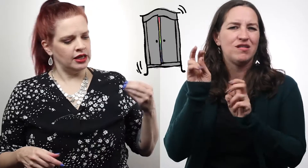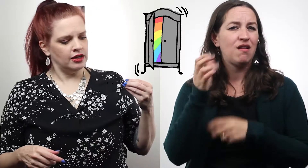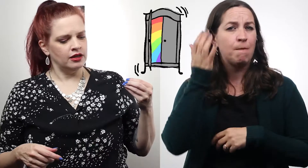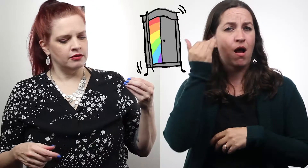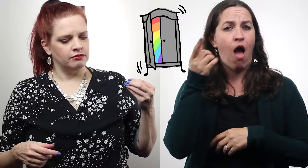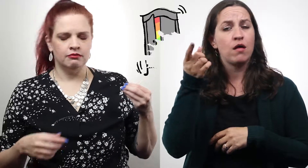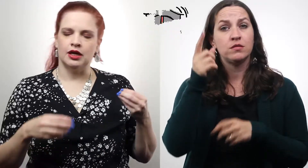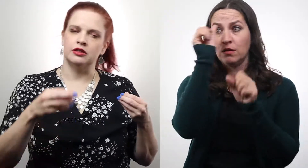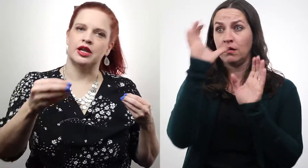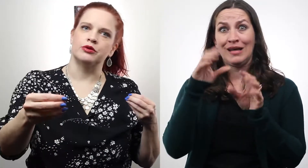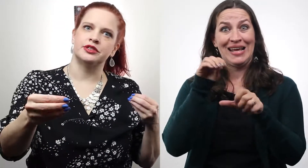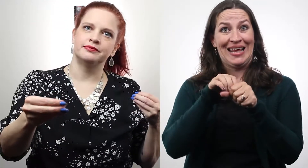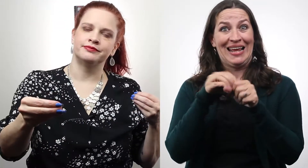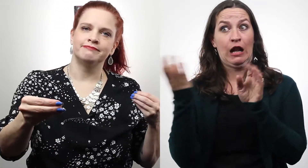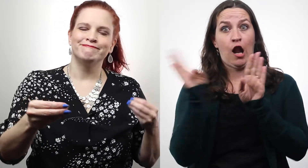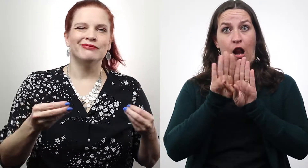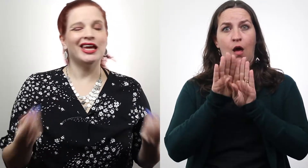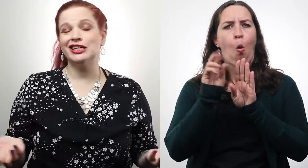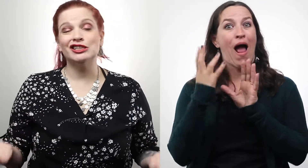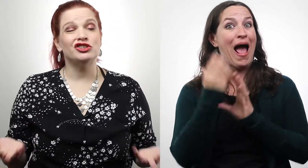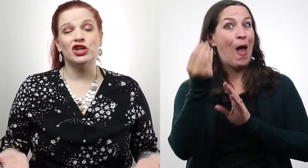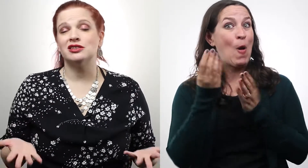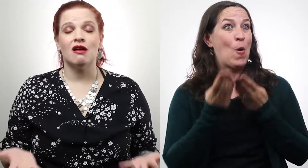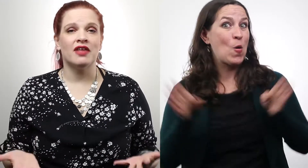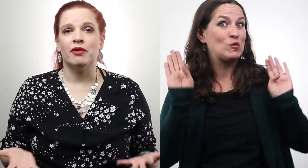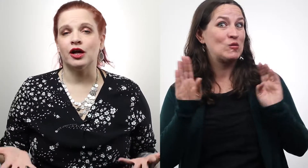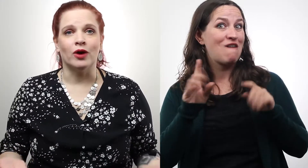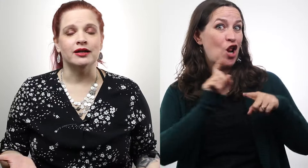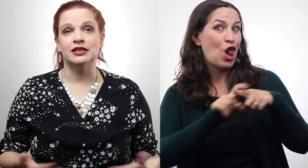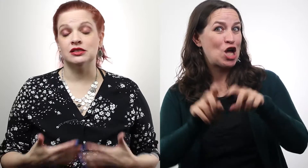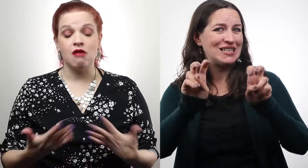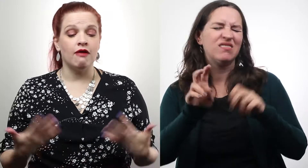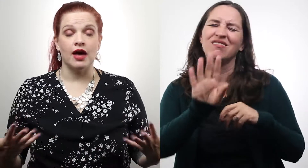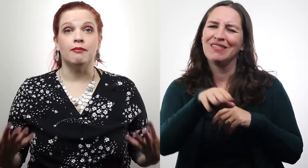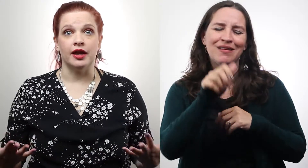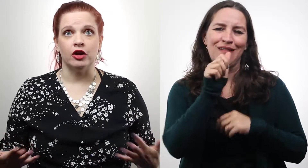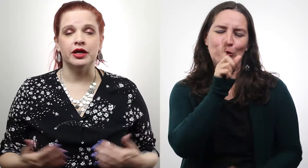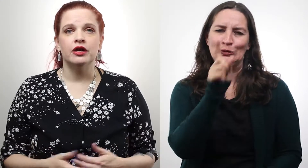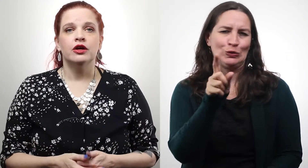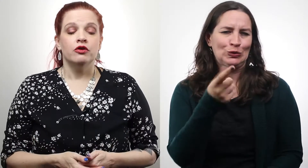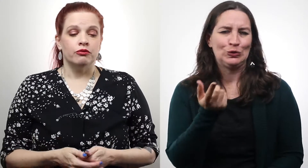an in and there's an out. And it is just not that black and white. It is not that binary.